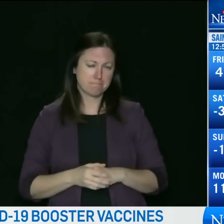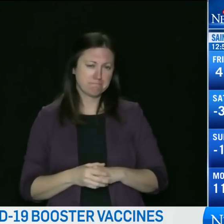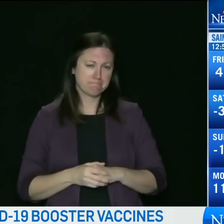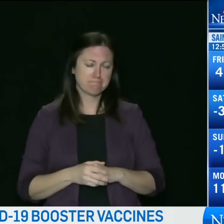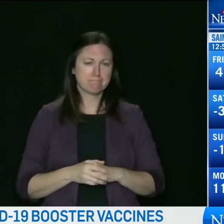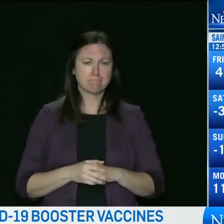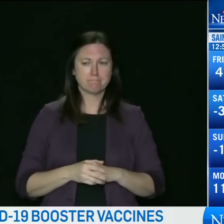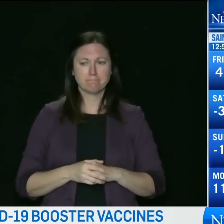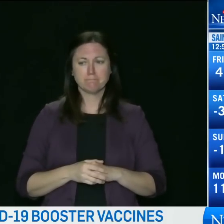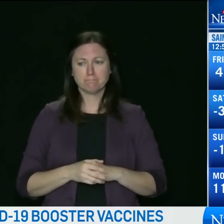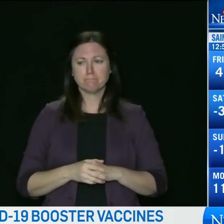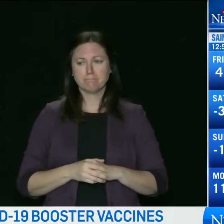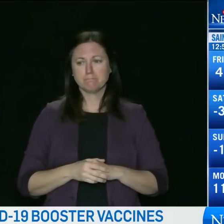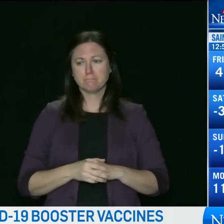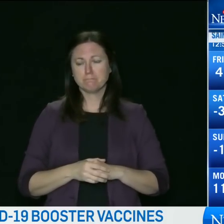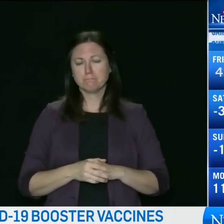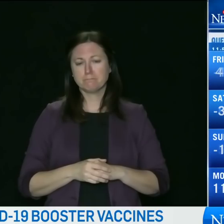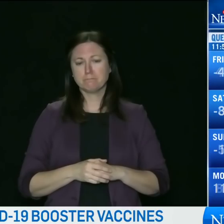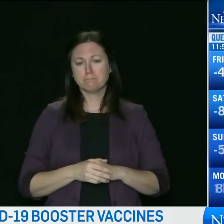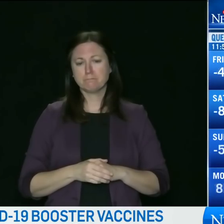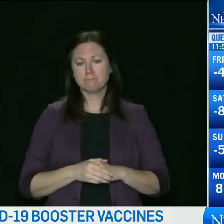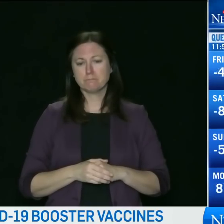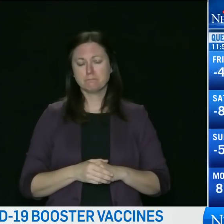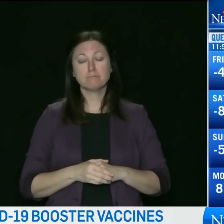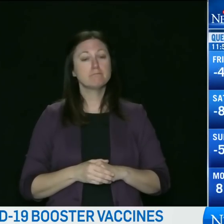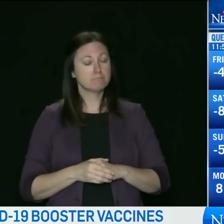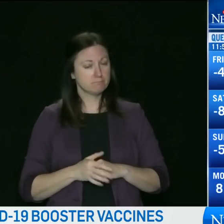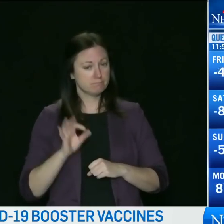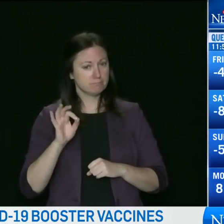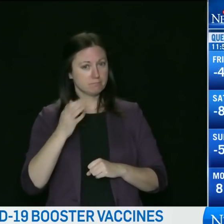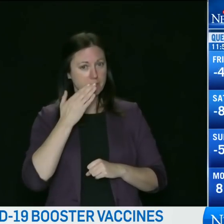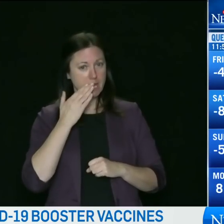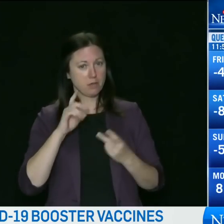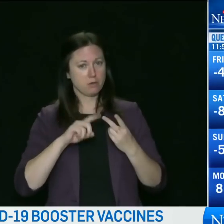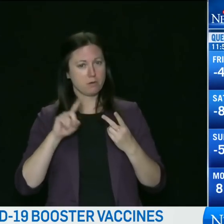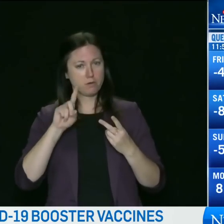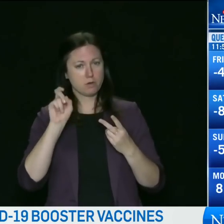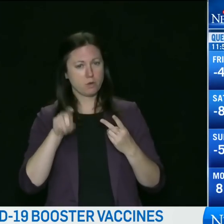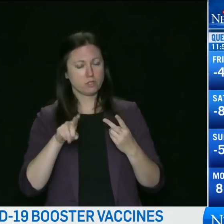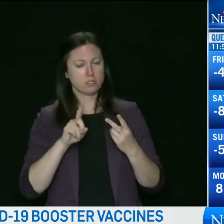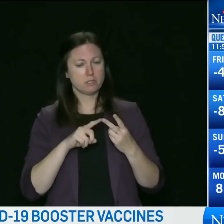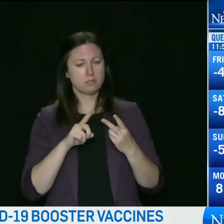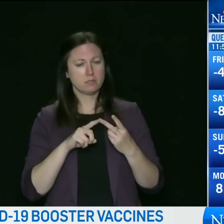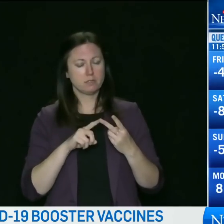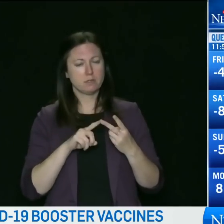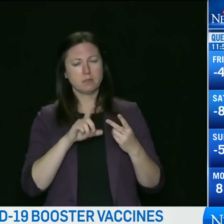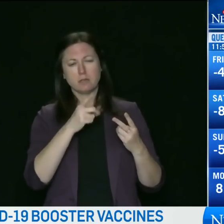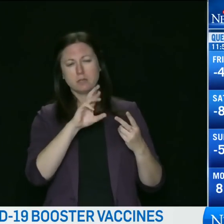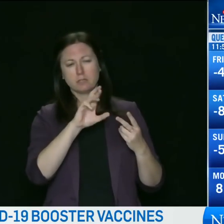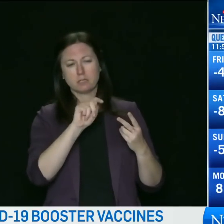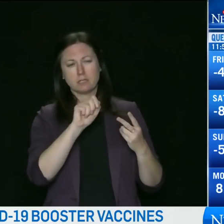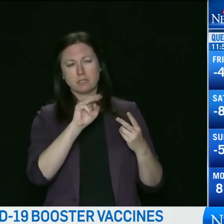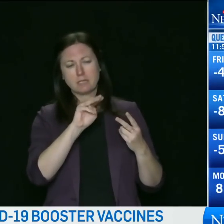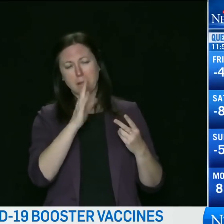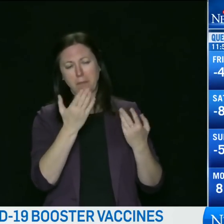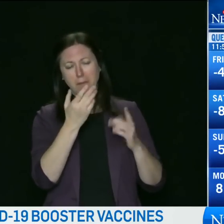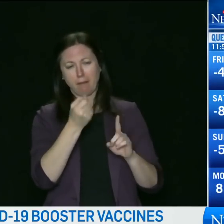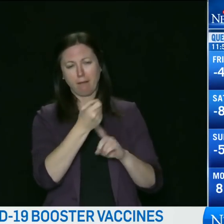LOT OF THE DISCUSSIONS AND I THINK THAT IS EXACTLY WHAT WE SEE REFLECTED IN THE ADVICE TODAY.